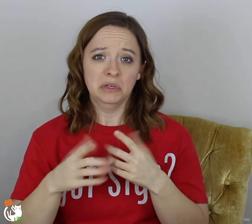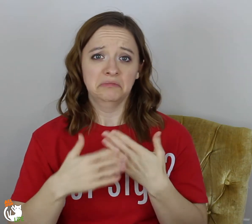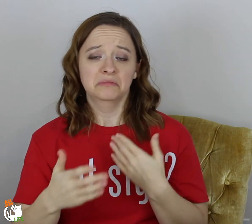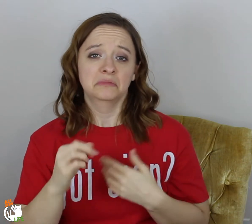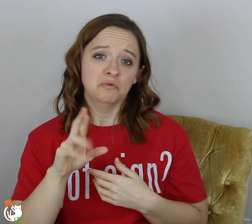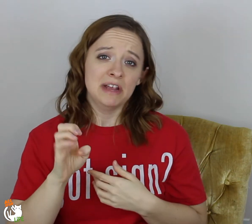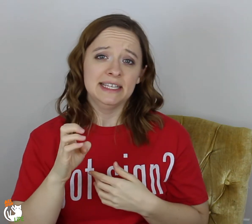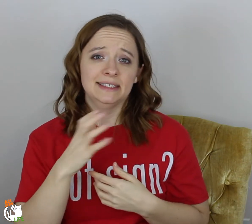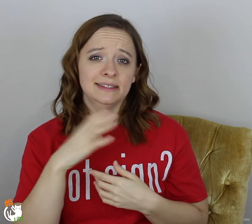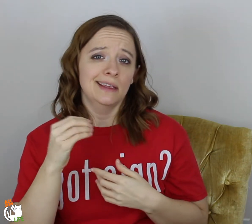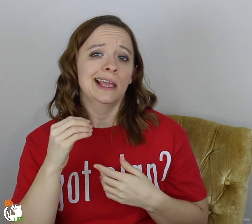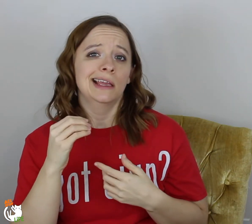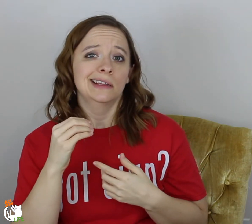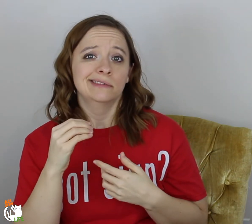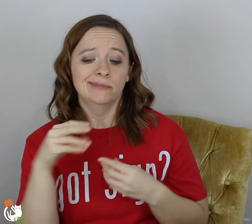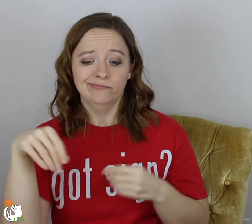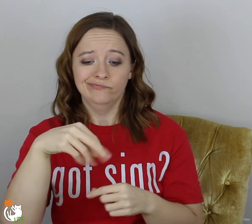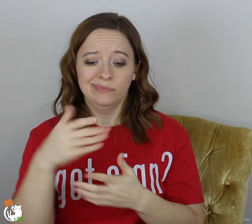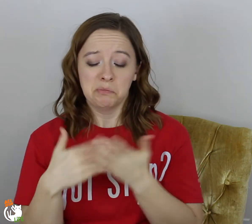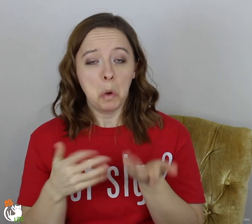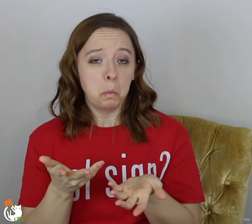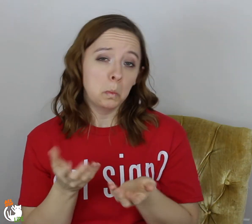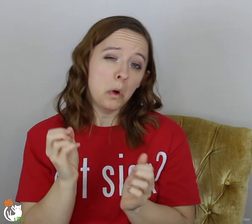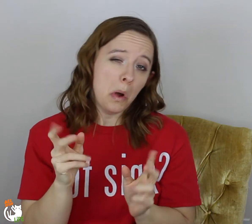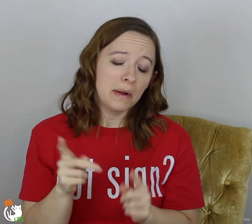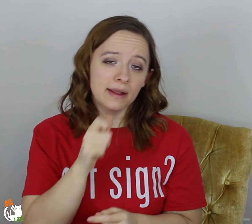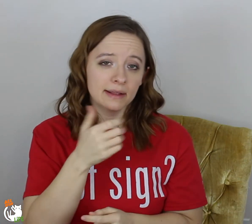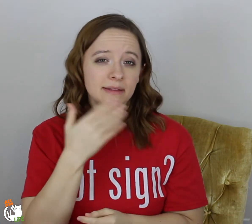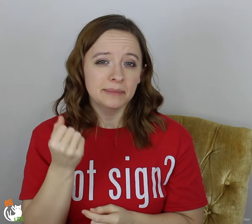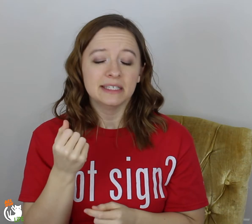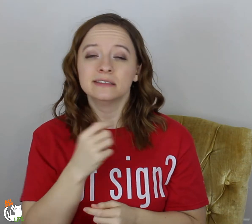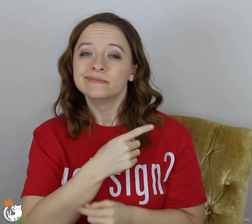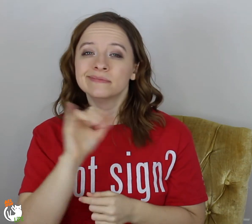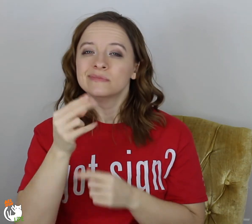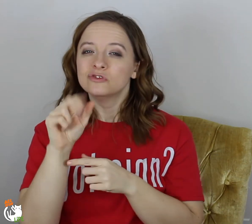but the rest of -- like the rice and the spices were okay. It wasn't the best.